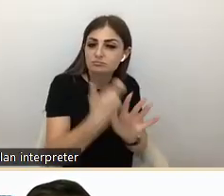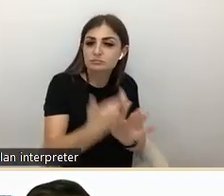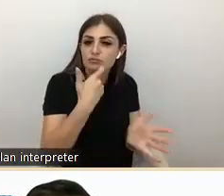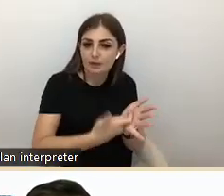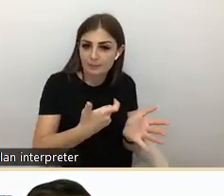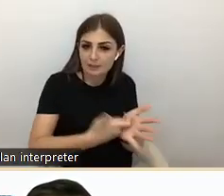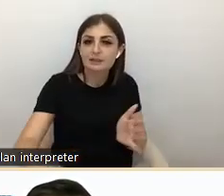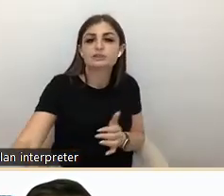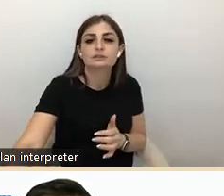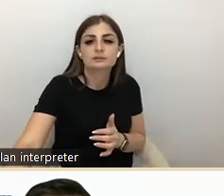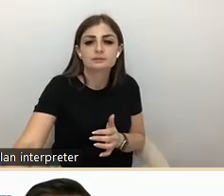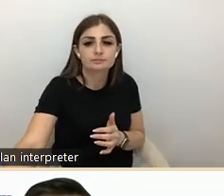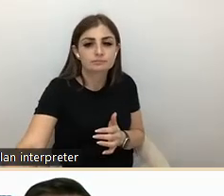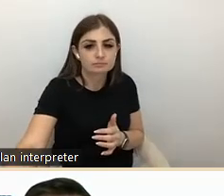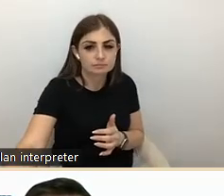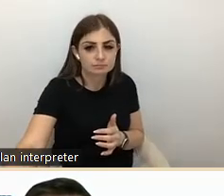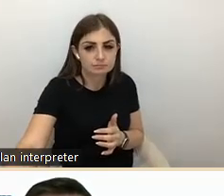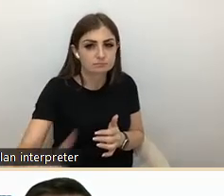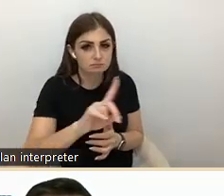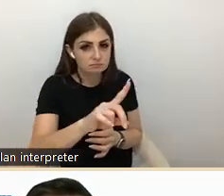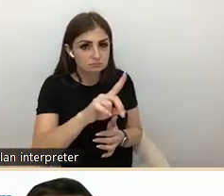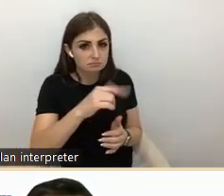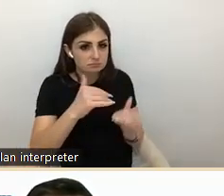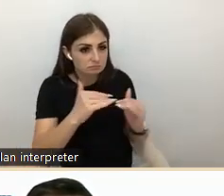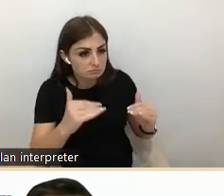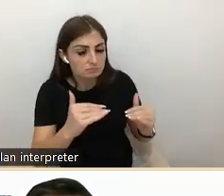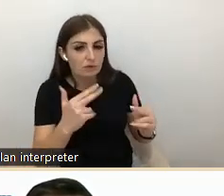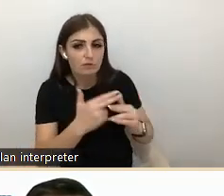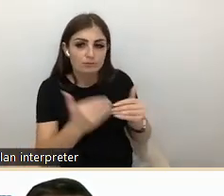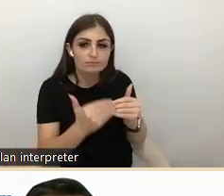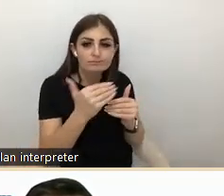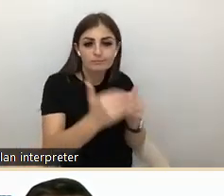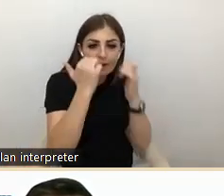we think it was sound, based on evidence before them.